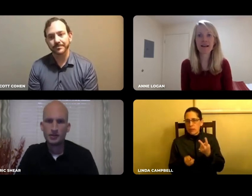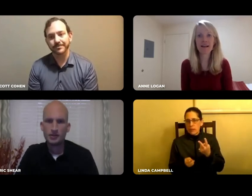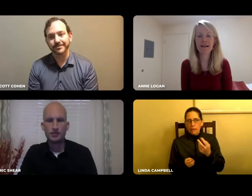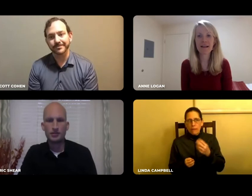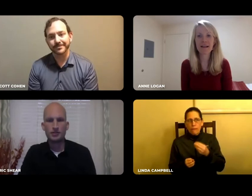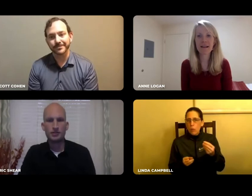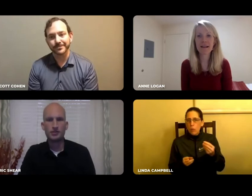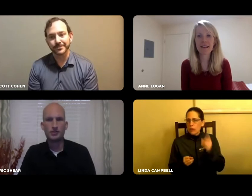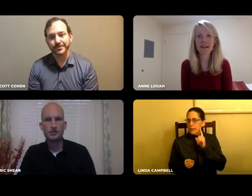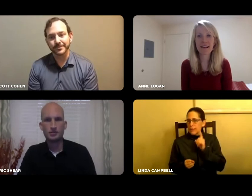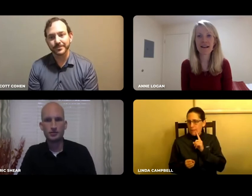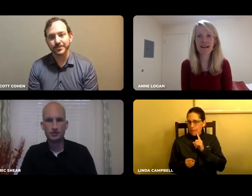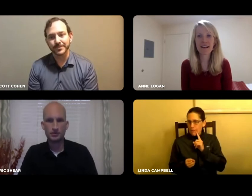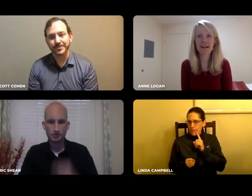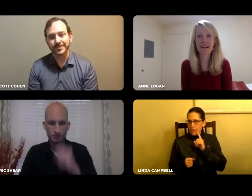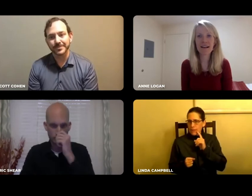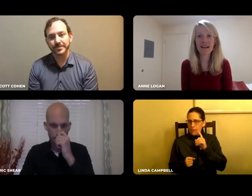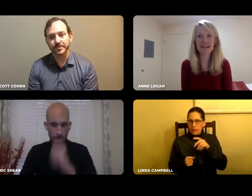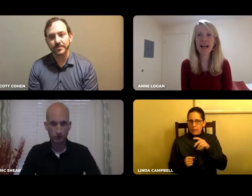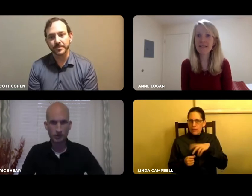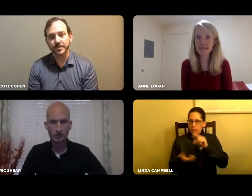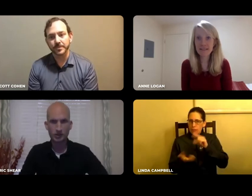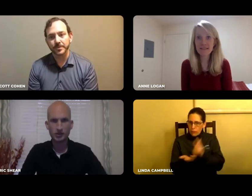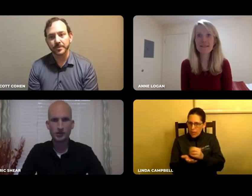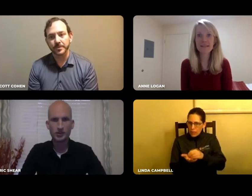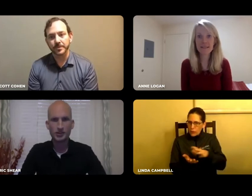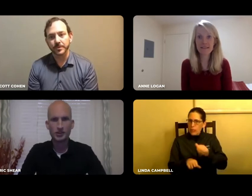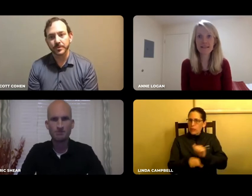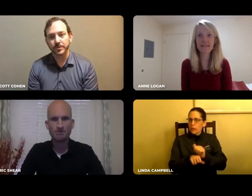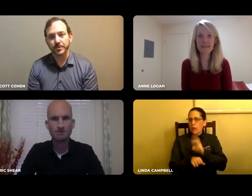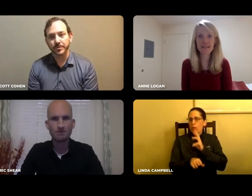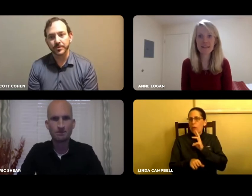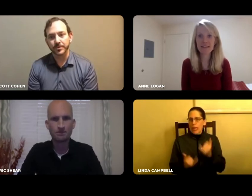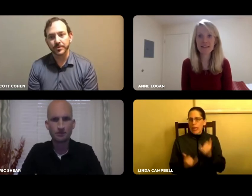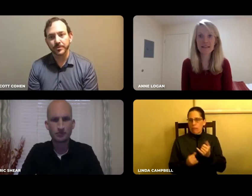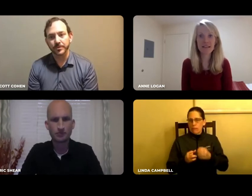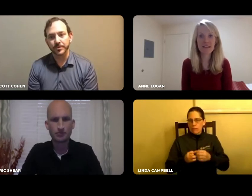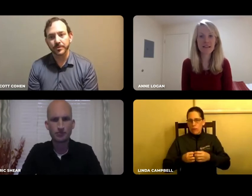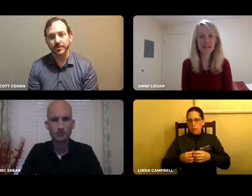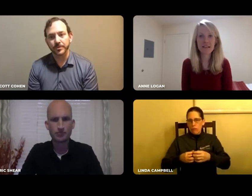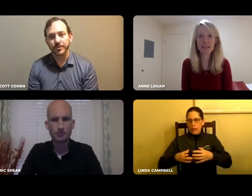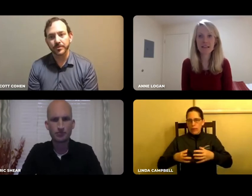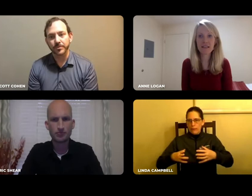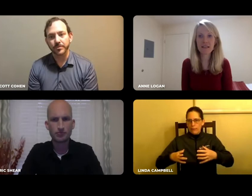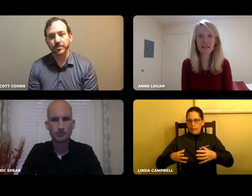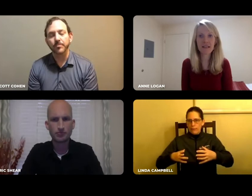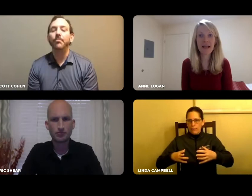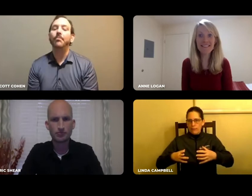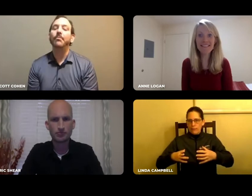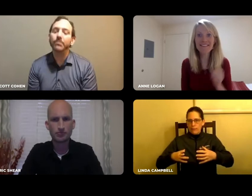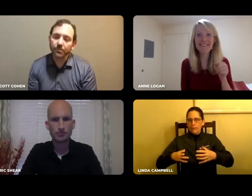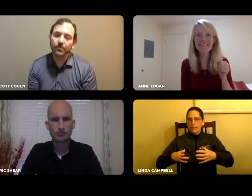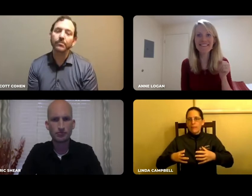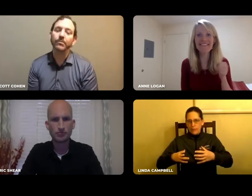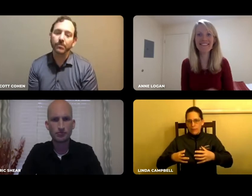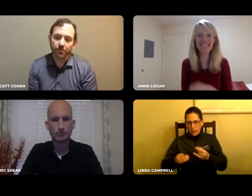Some are graduating and working in aquatic science.